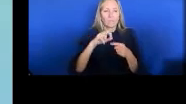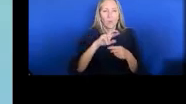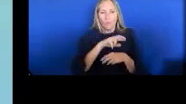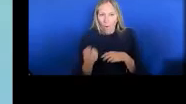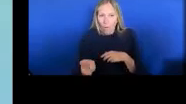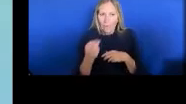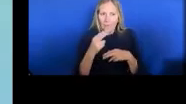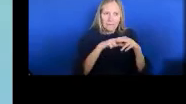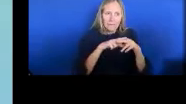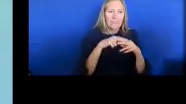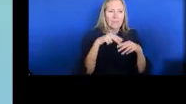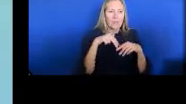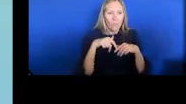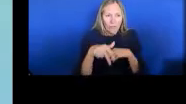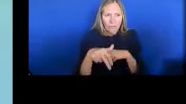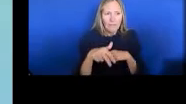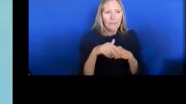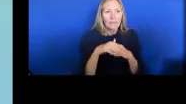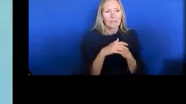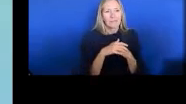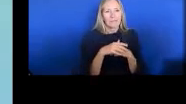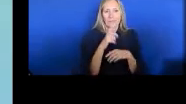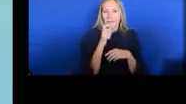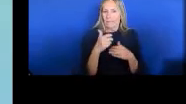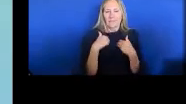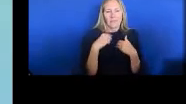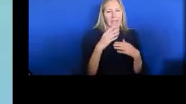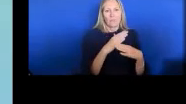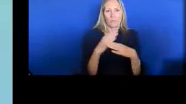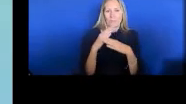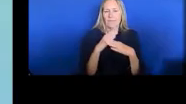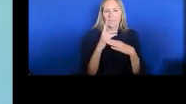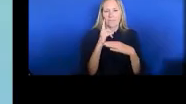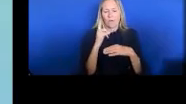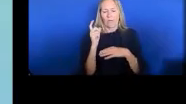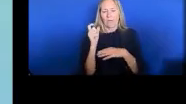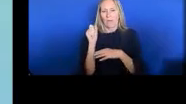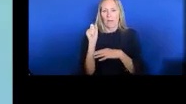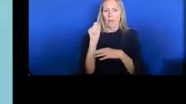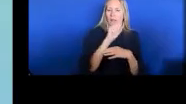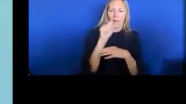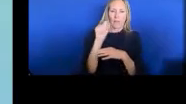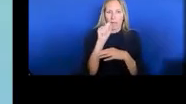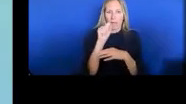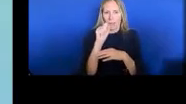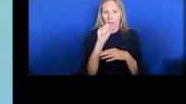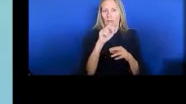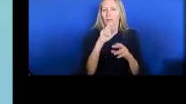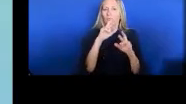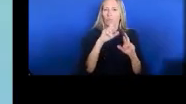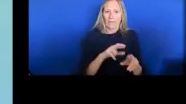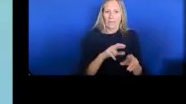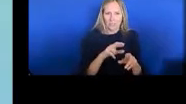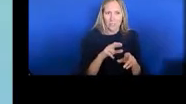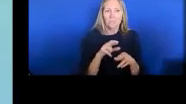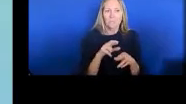writing reactions developed, which help them react to having their head moved in space. Placing an infant into a car